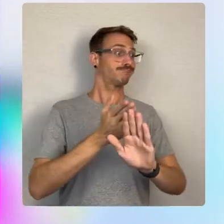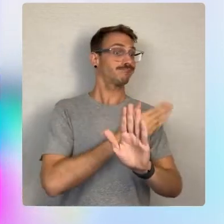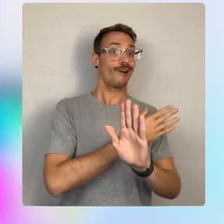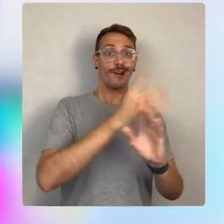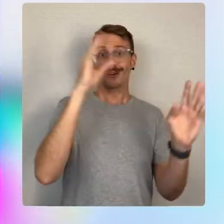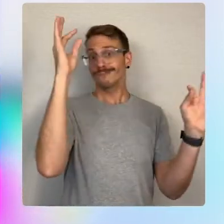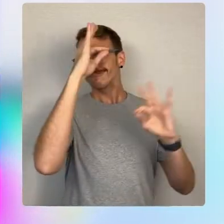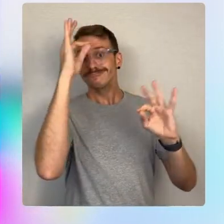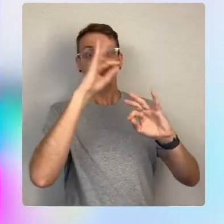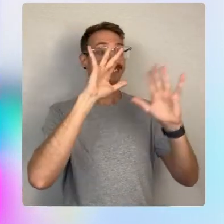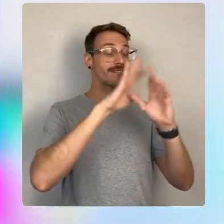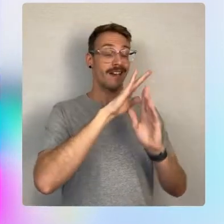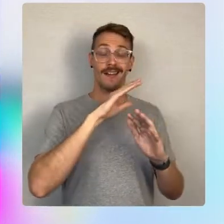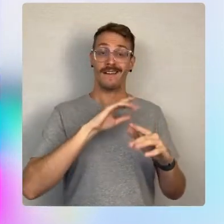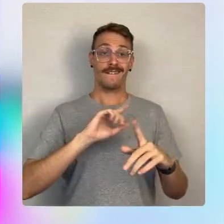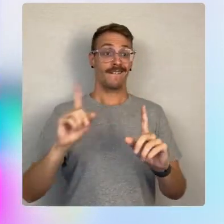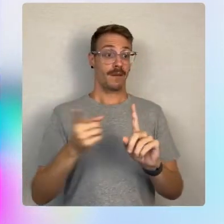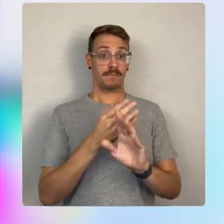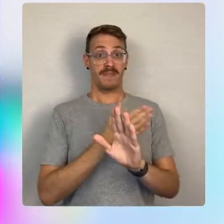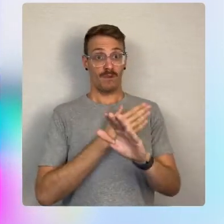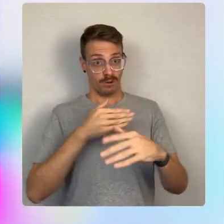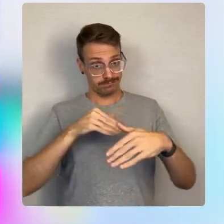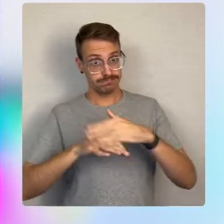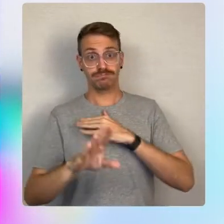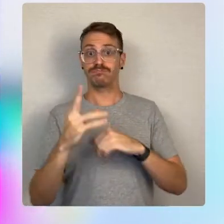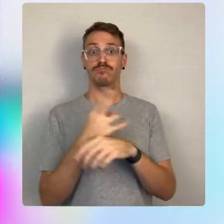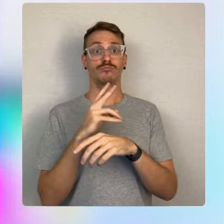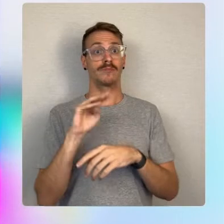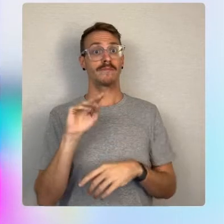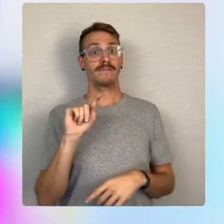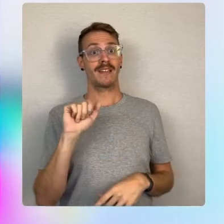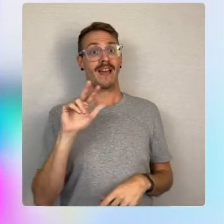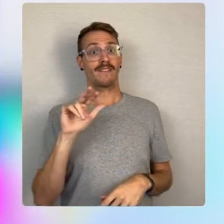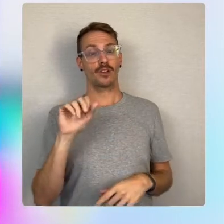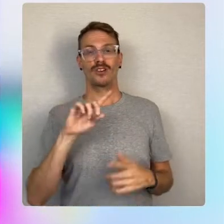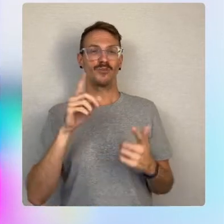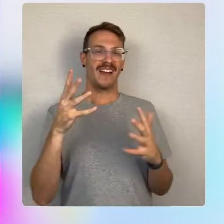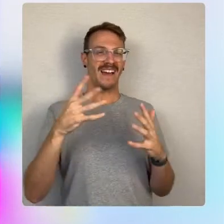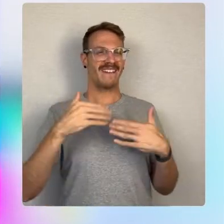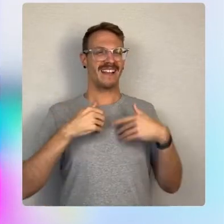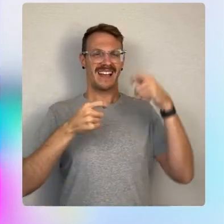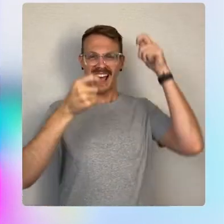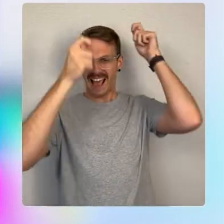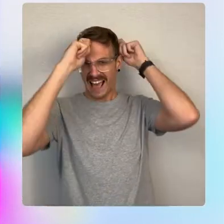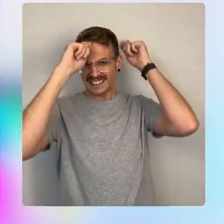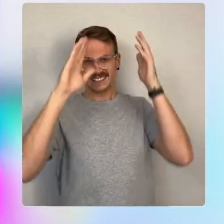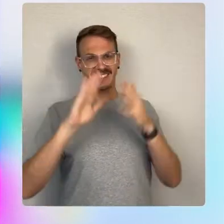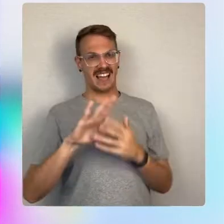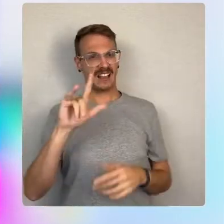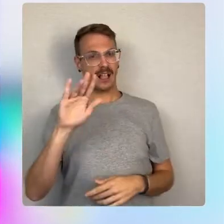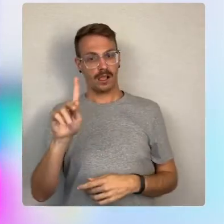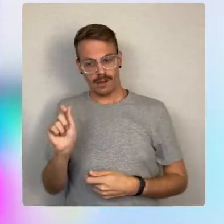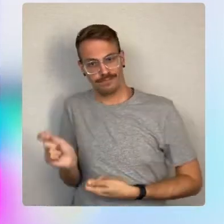and prior to the Meta Avatars, we just kind of had hats and your golf club in your hand.